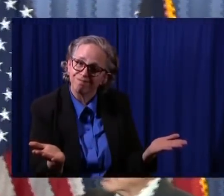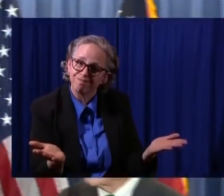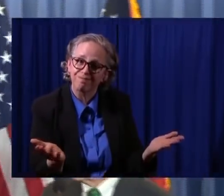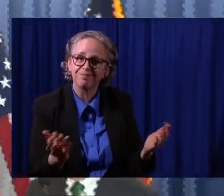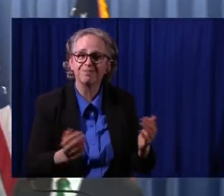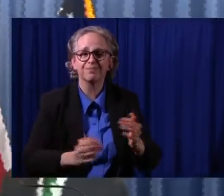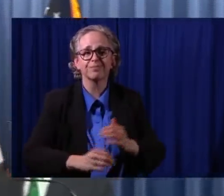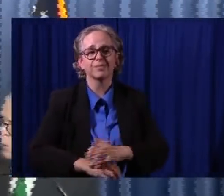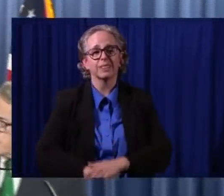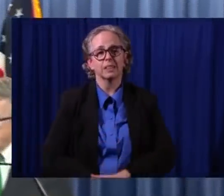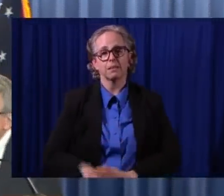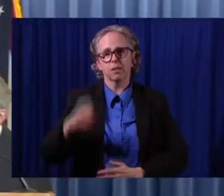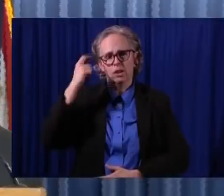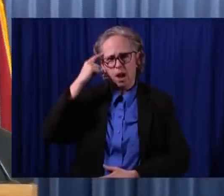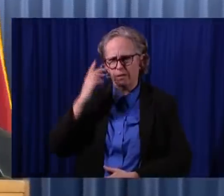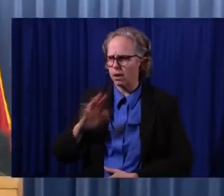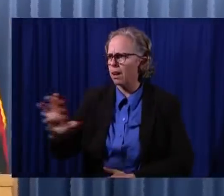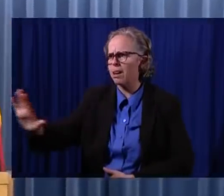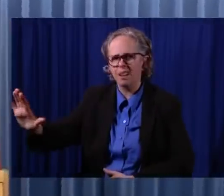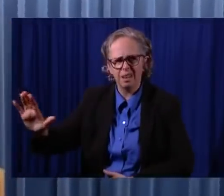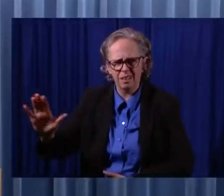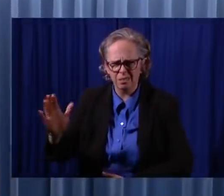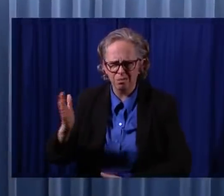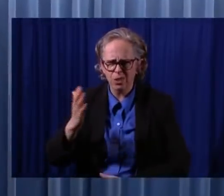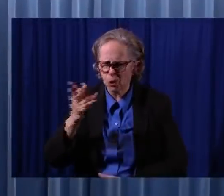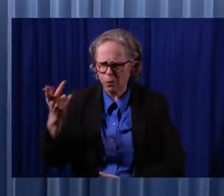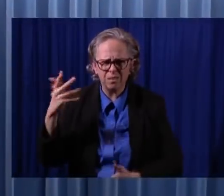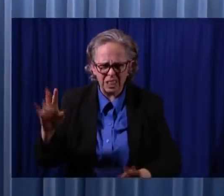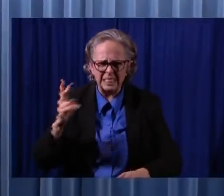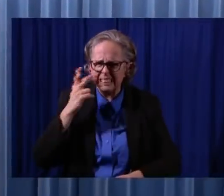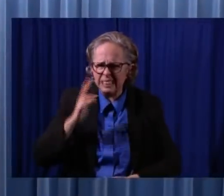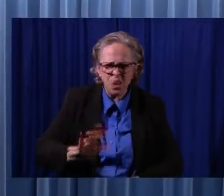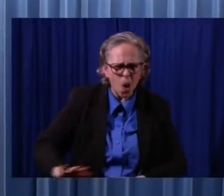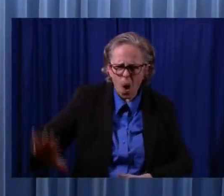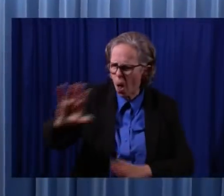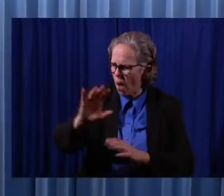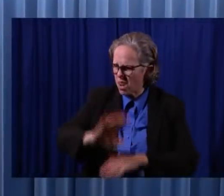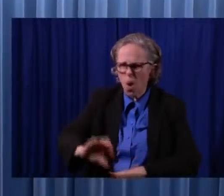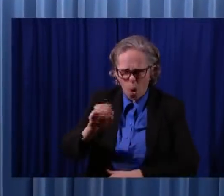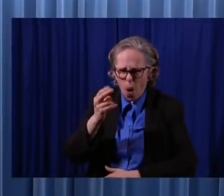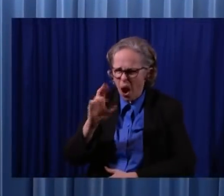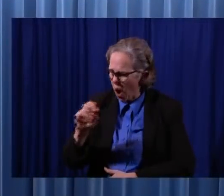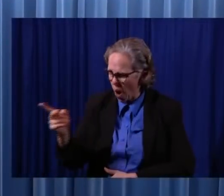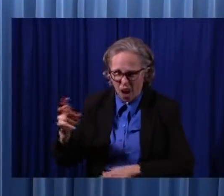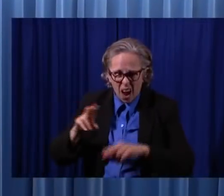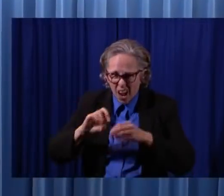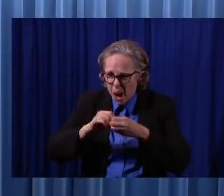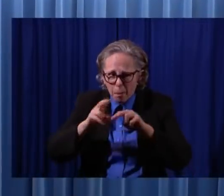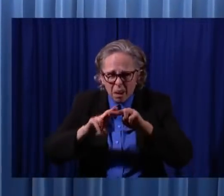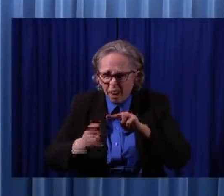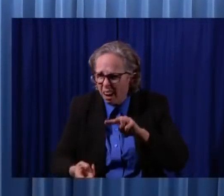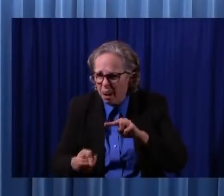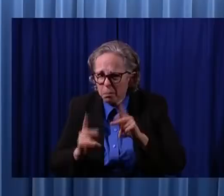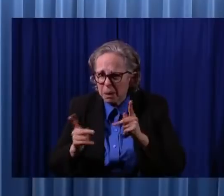DELAY CARE, PEOPLE NEED TO GO BACK TO THEIR PHYSICIANS, CAREGIVERS AND NURSES AND MAKE